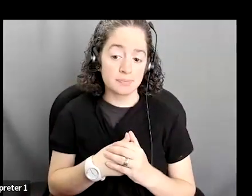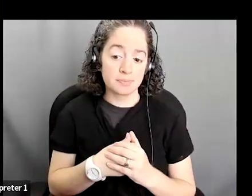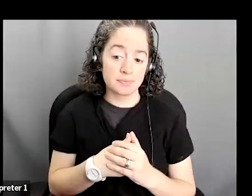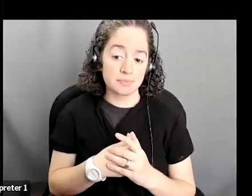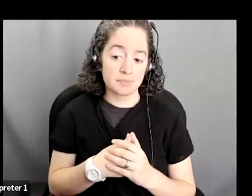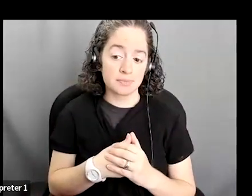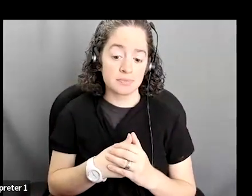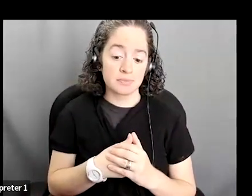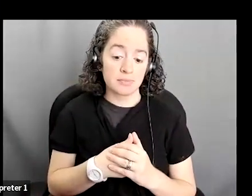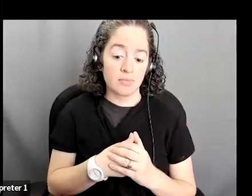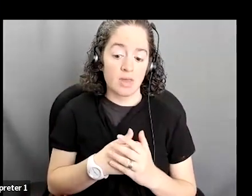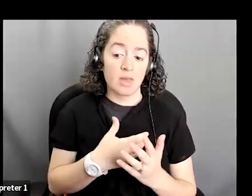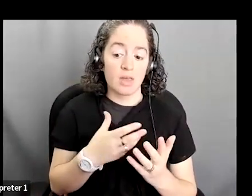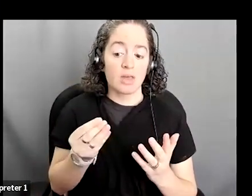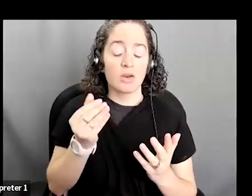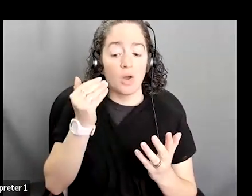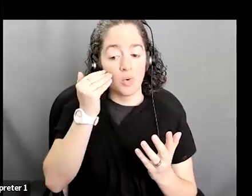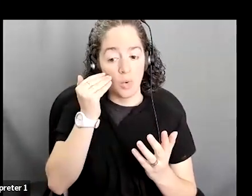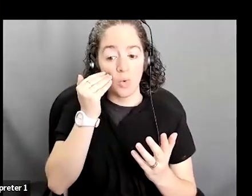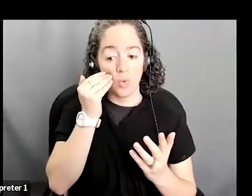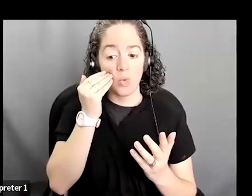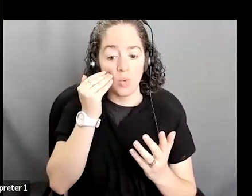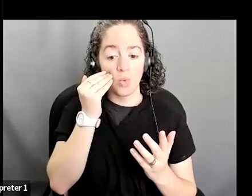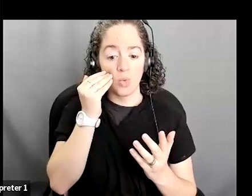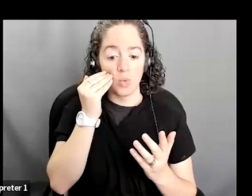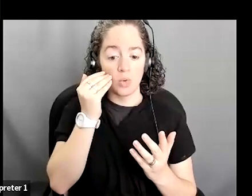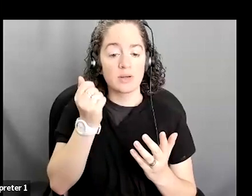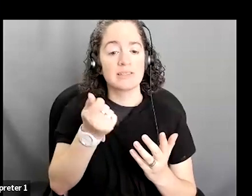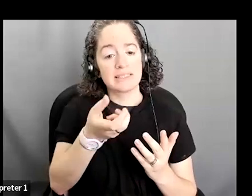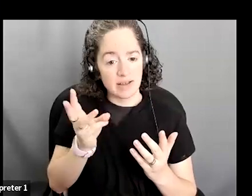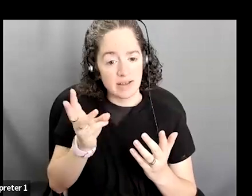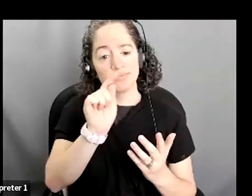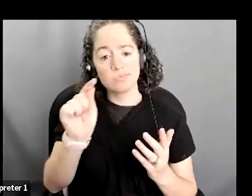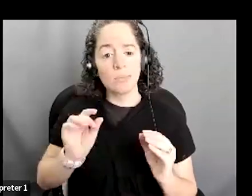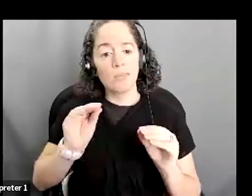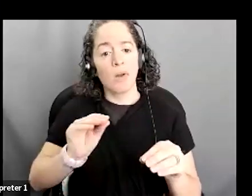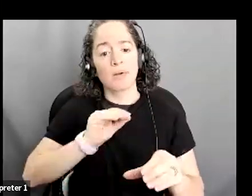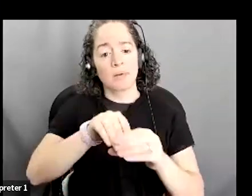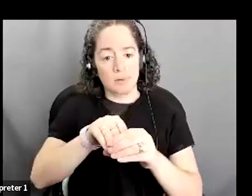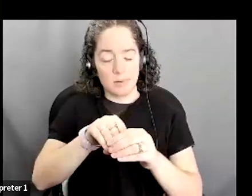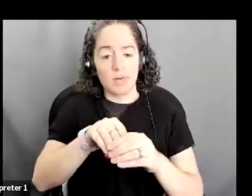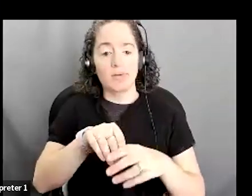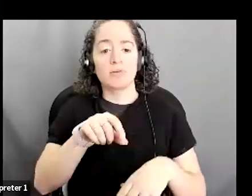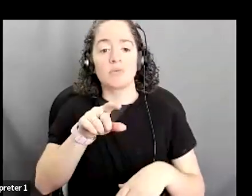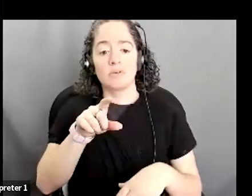I know I got responses from several of the other plugins that they are going to be putting